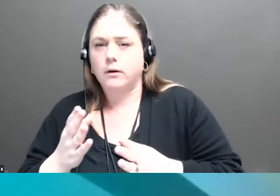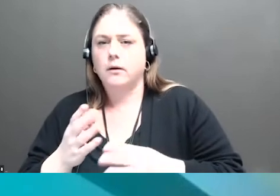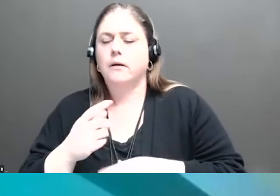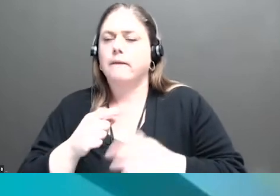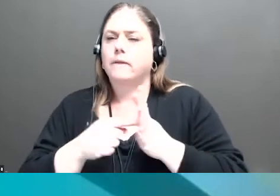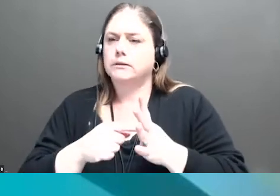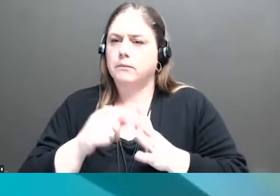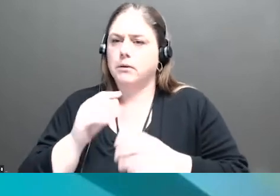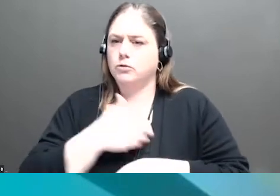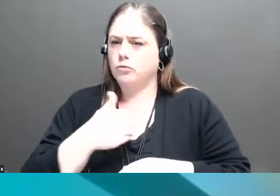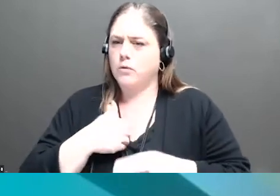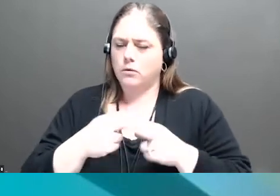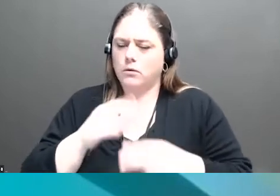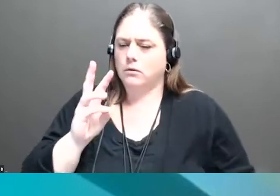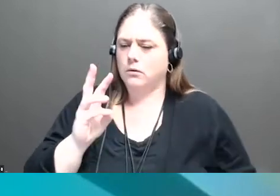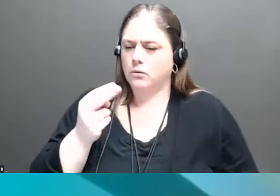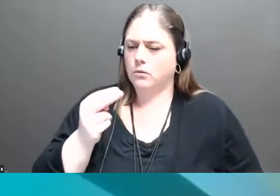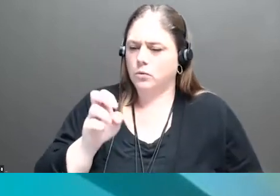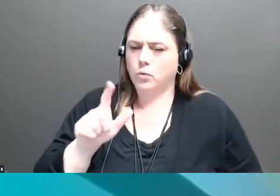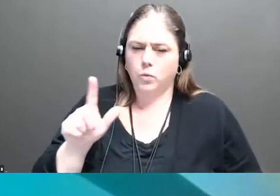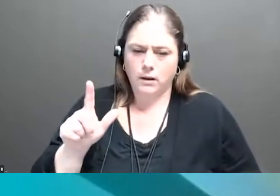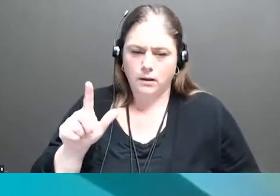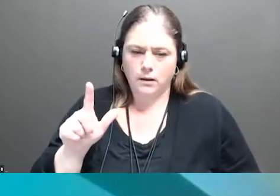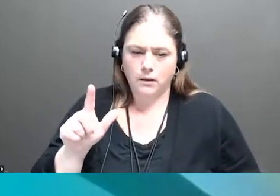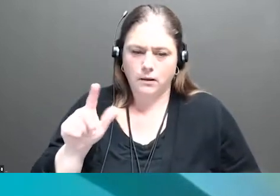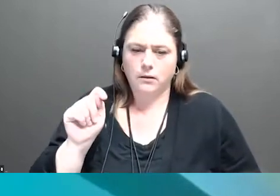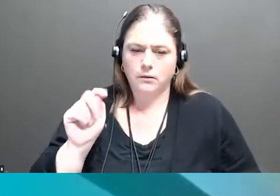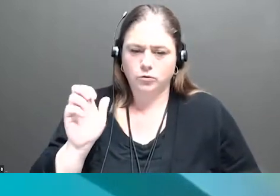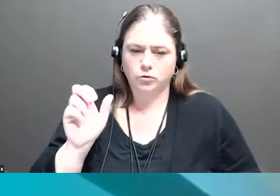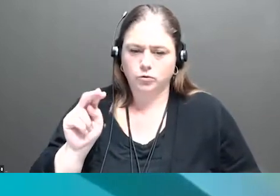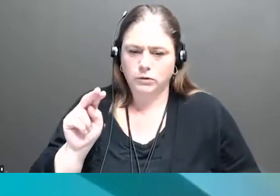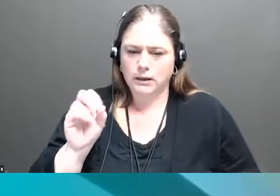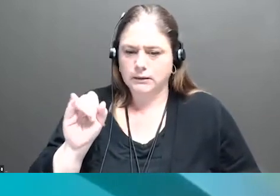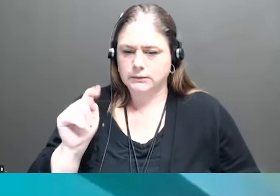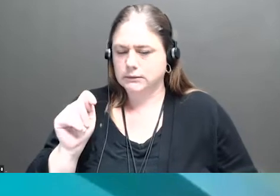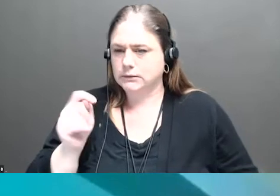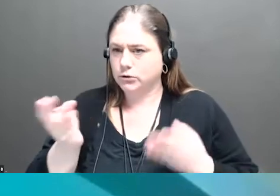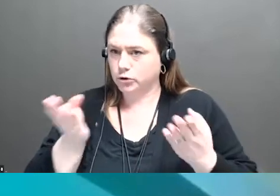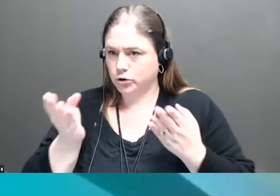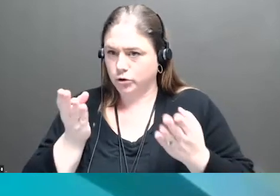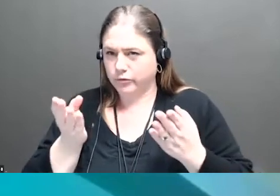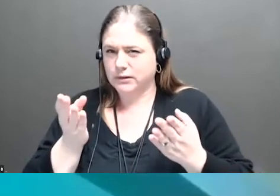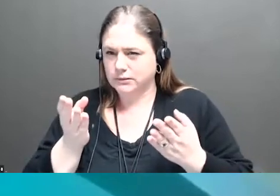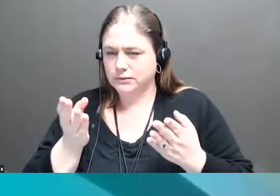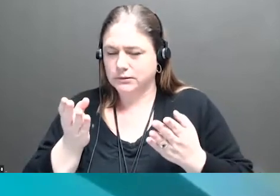it's a para-transit transportation service. However, their schedule may not match with the